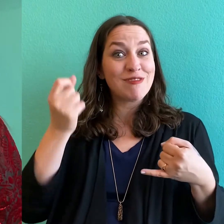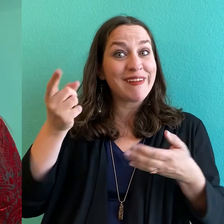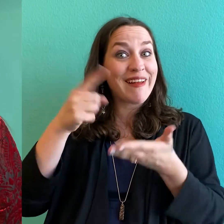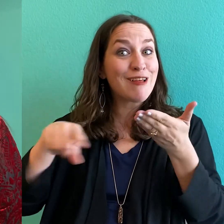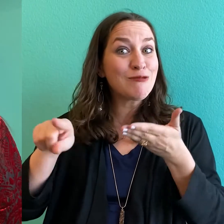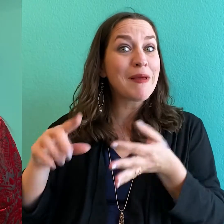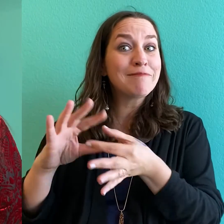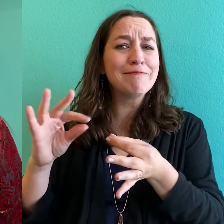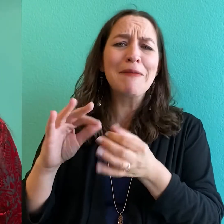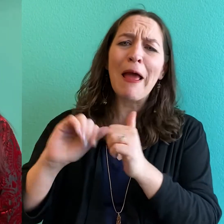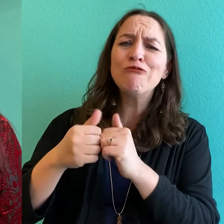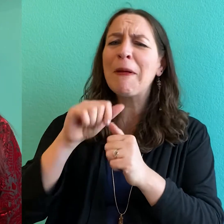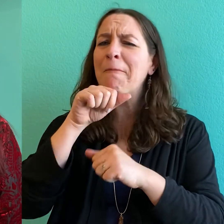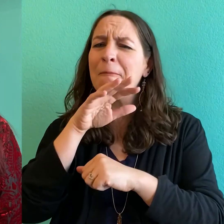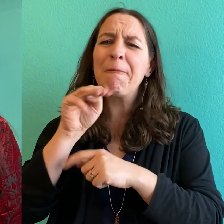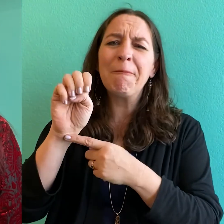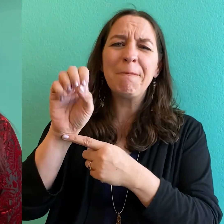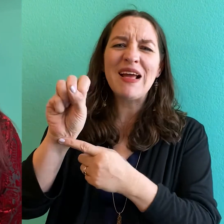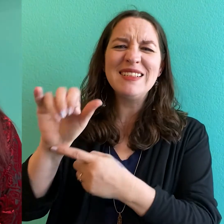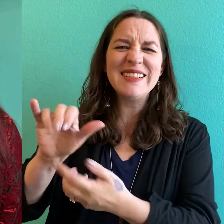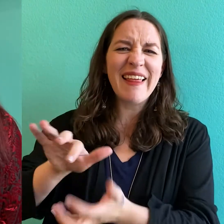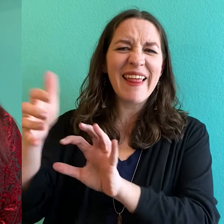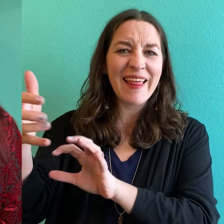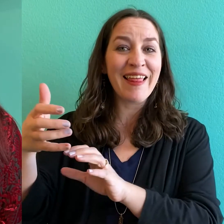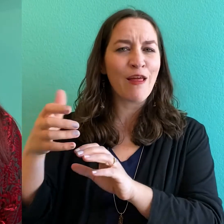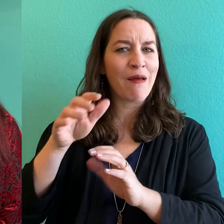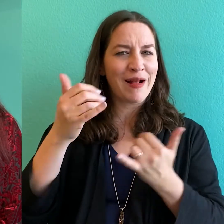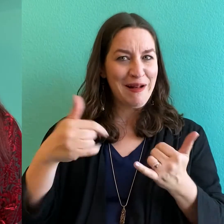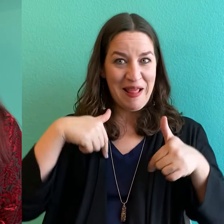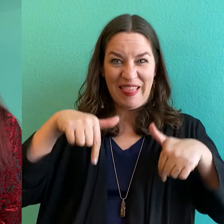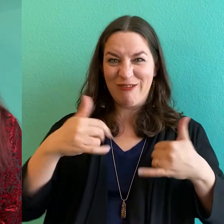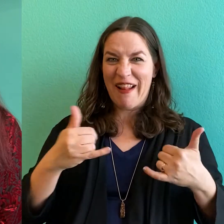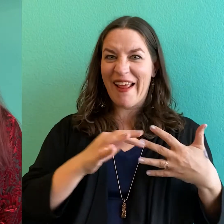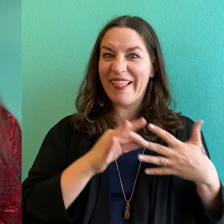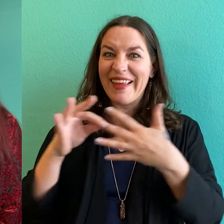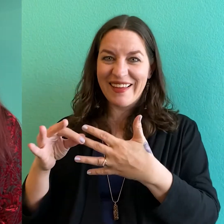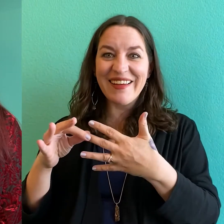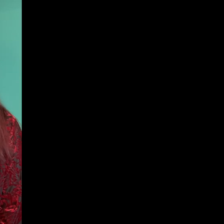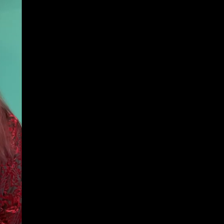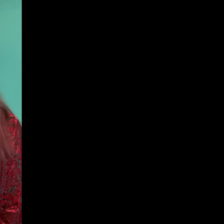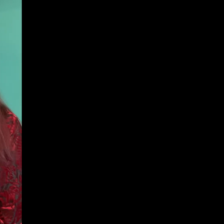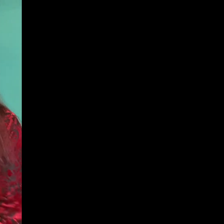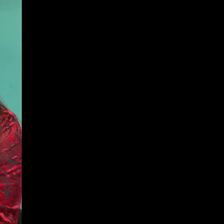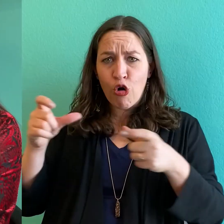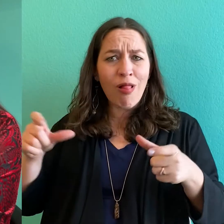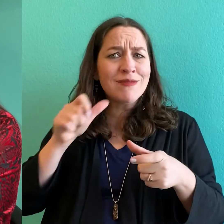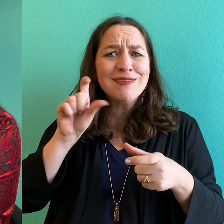going to be talking about messiness in your journal. So I'm going to give you a little introduction to that by saying your circles in this activity